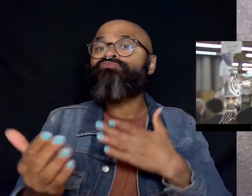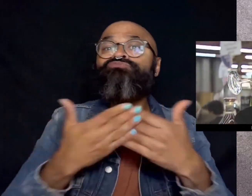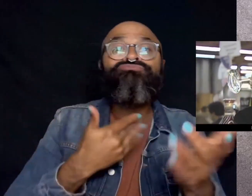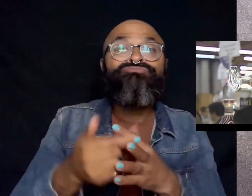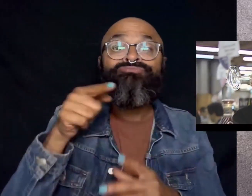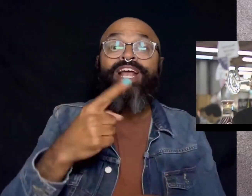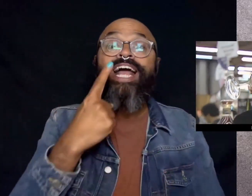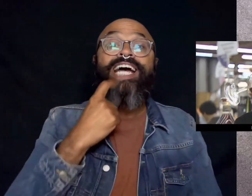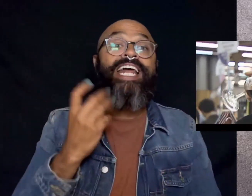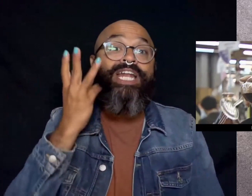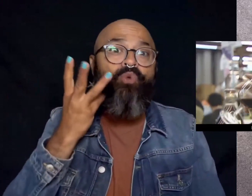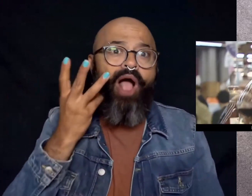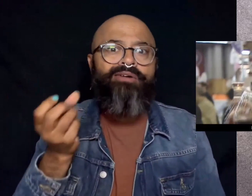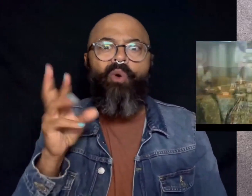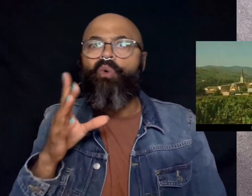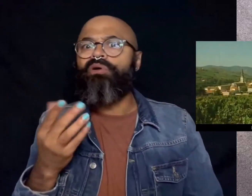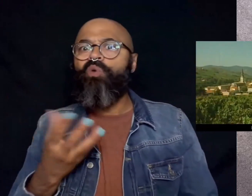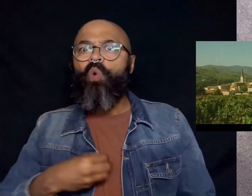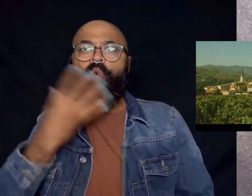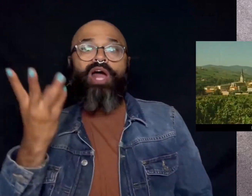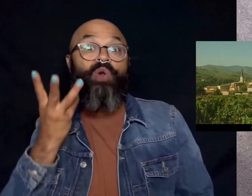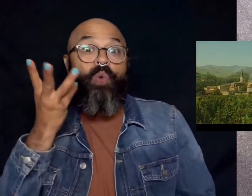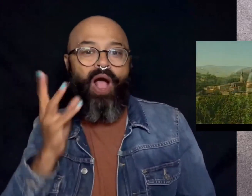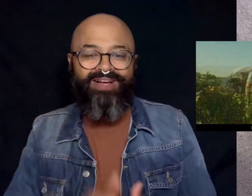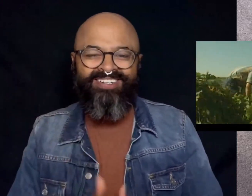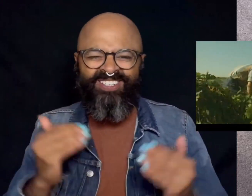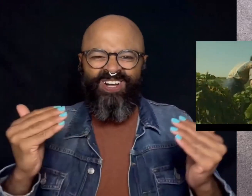So whether it's red wine or white wine,